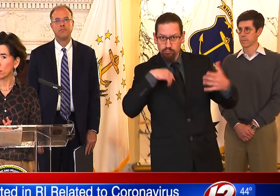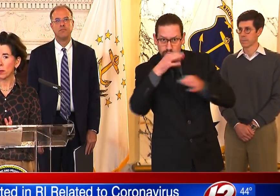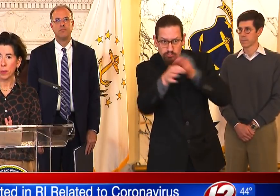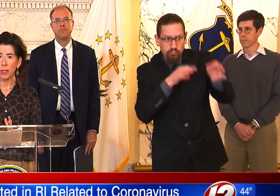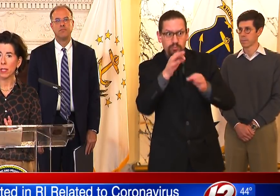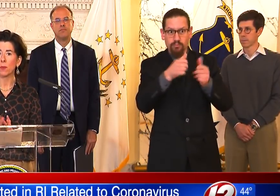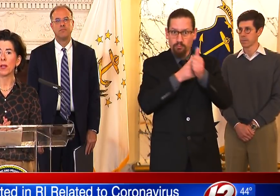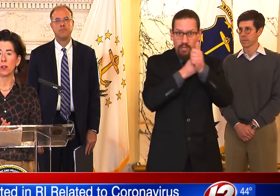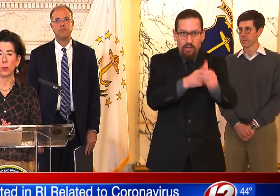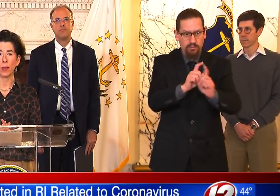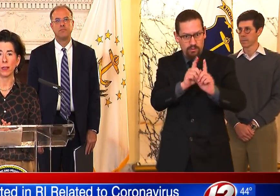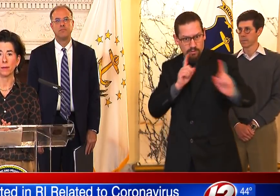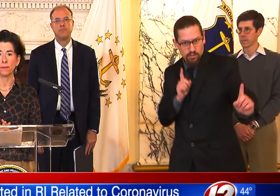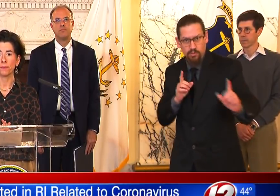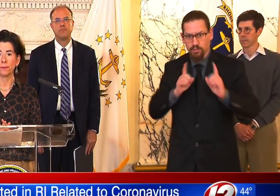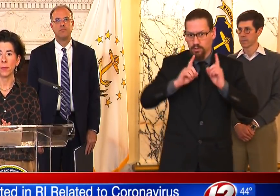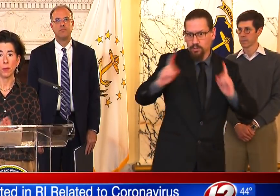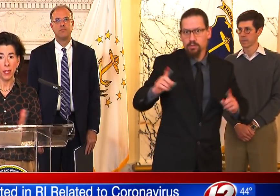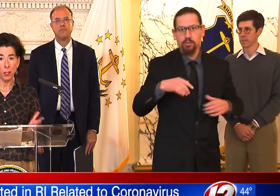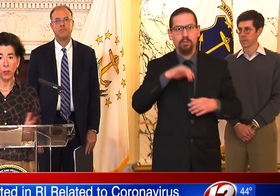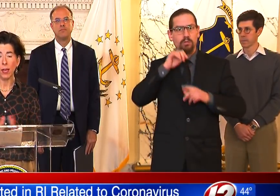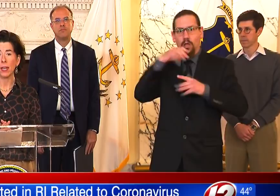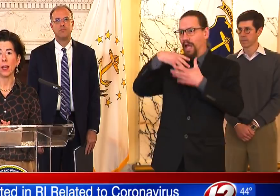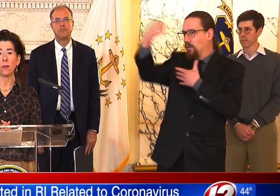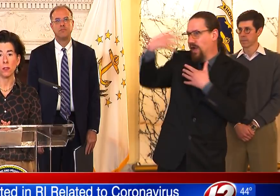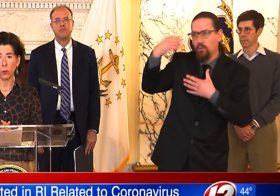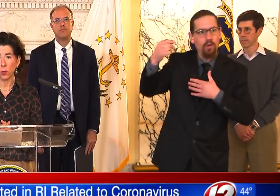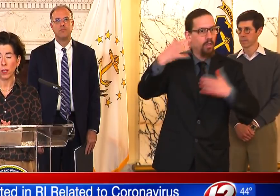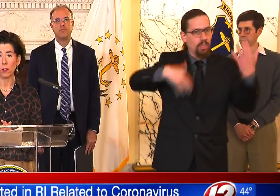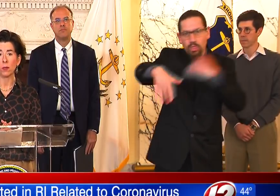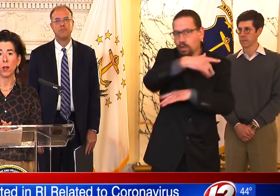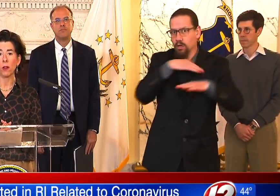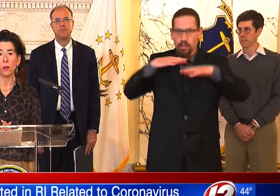WHAT THIS ISN'T IS A CAUSE FOR PANIC. YOU SHOULD NOT GET PANIC.